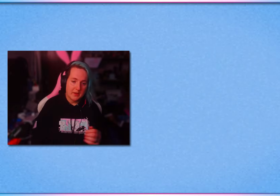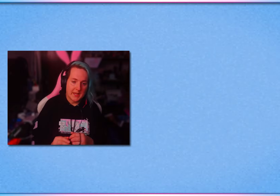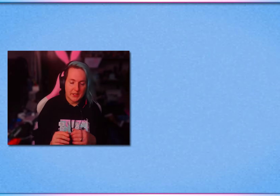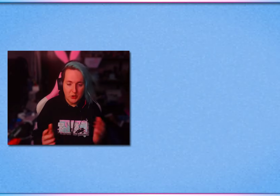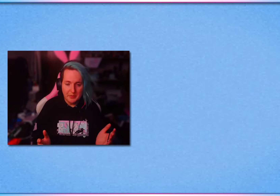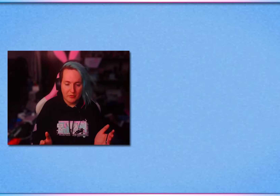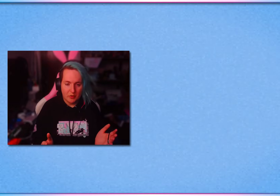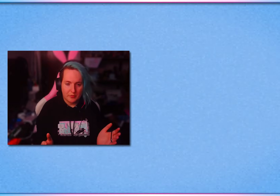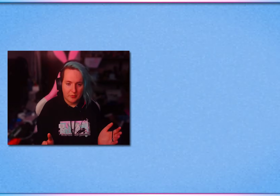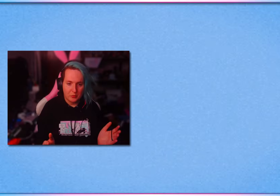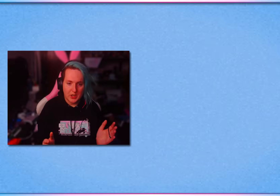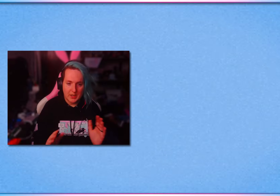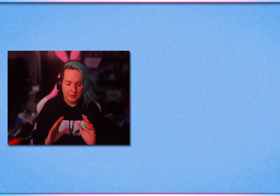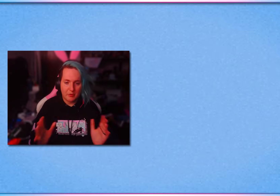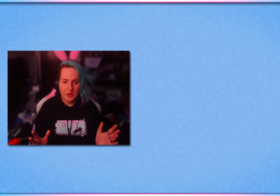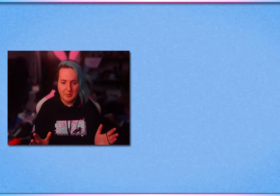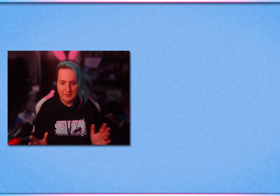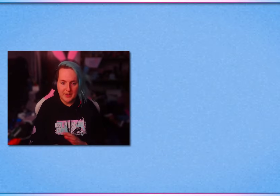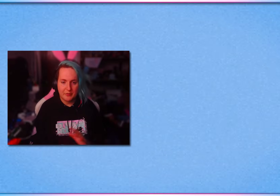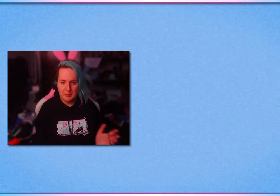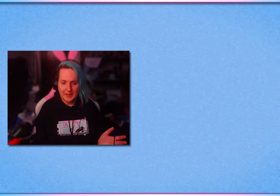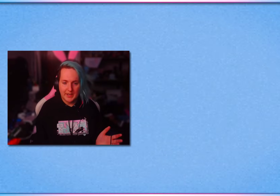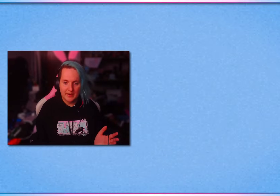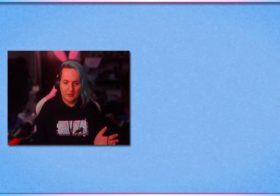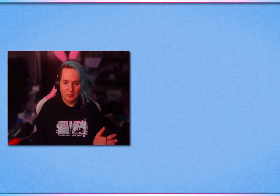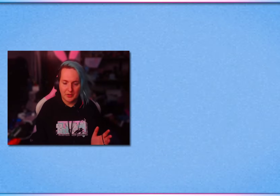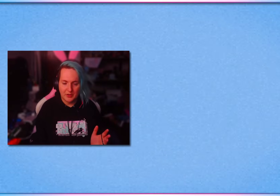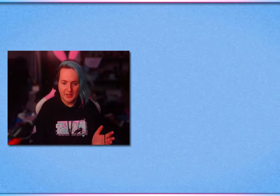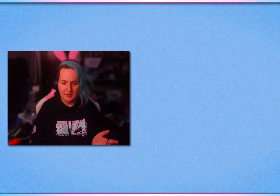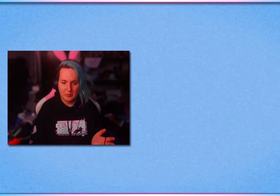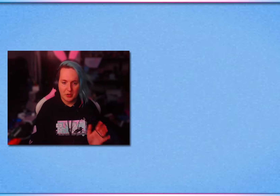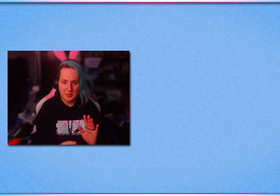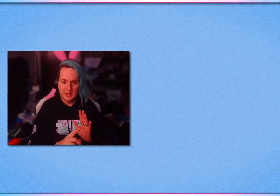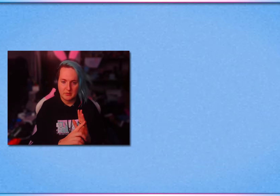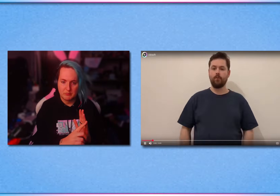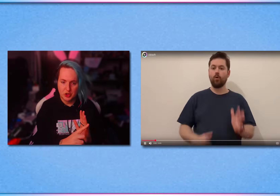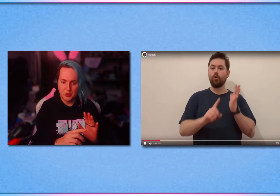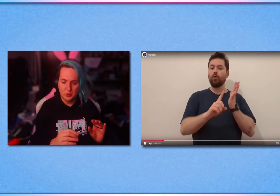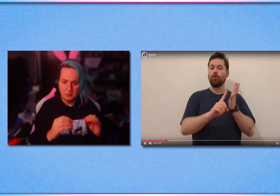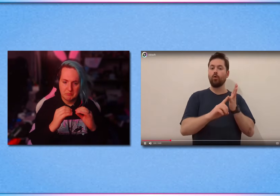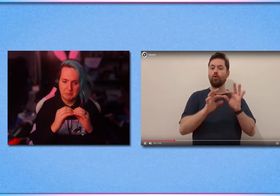Okay, Ubisoft. We're starting by finger spelling it originally, so we're doing Ubisoft...